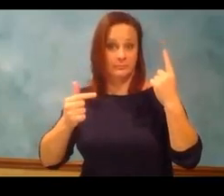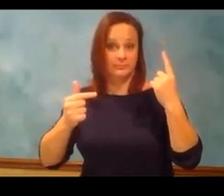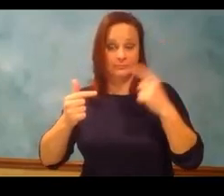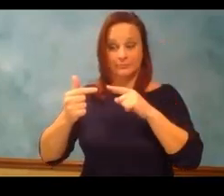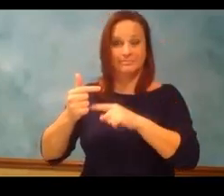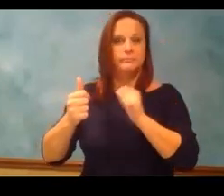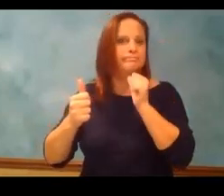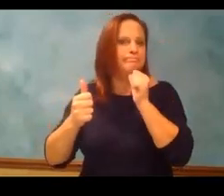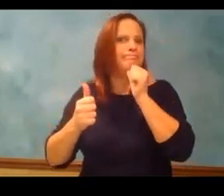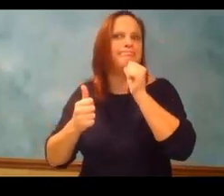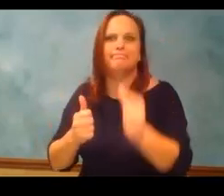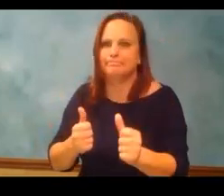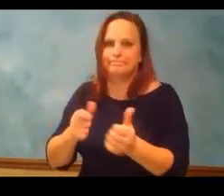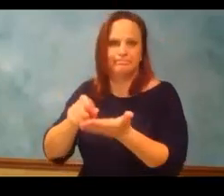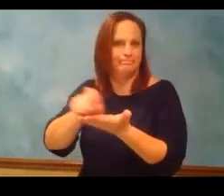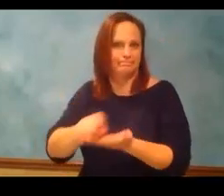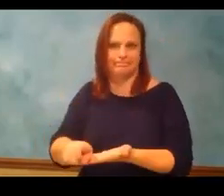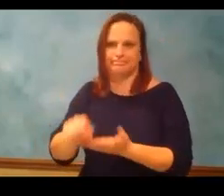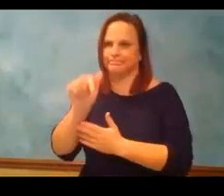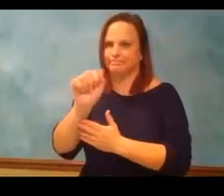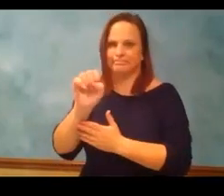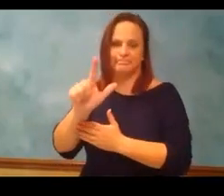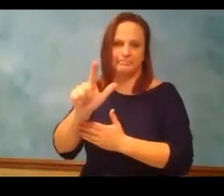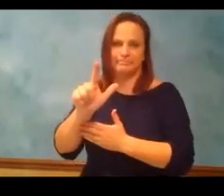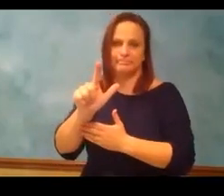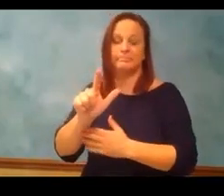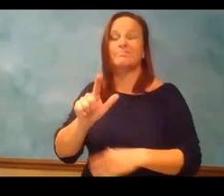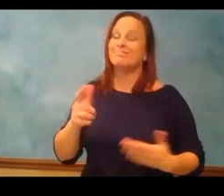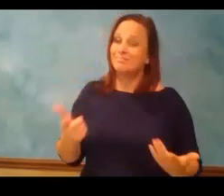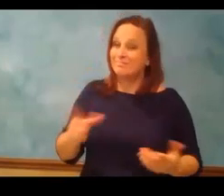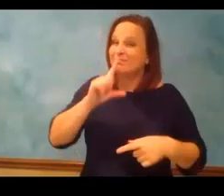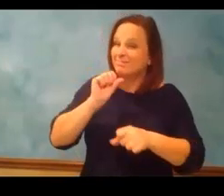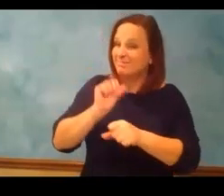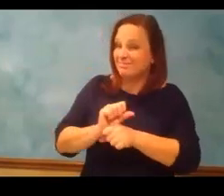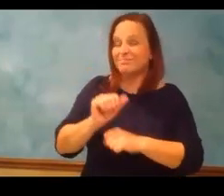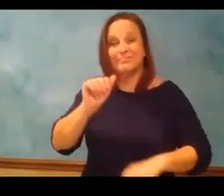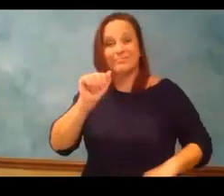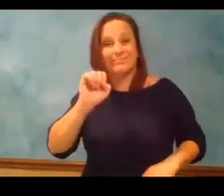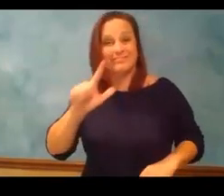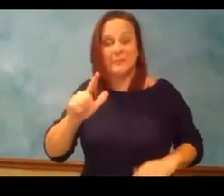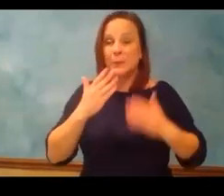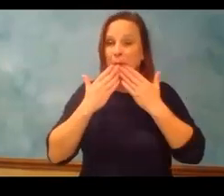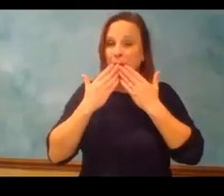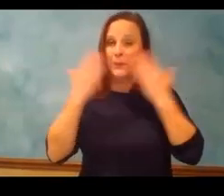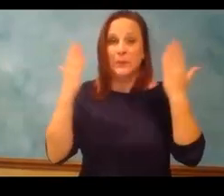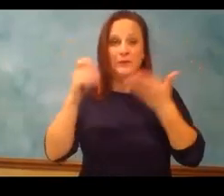Now, understand that glossing is not a written form of ASL.